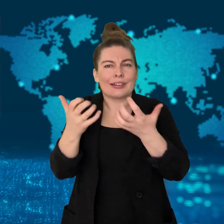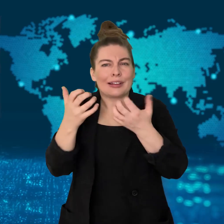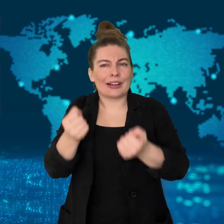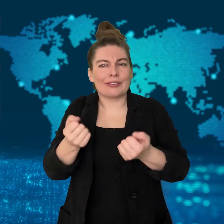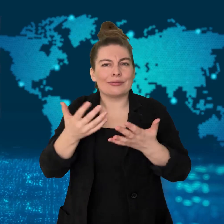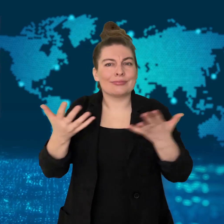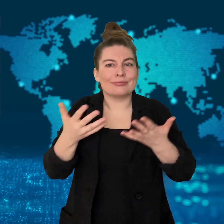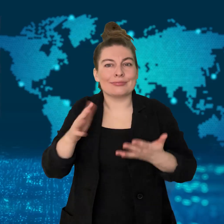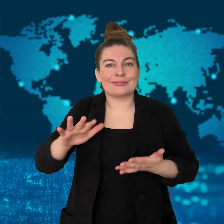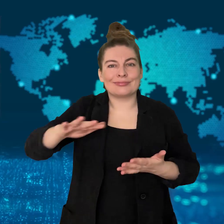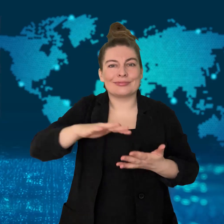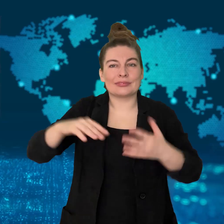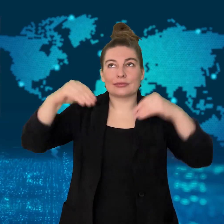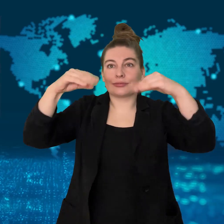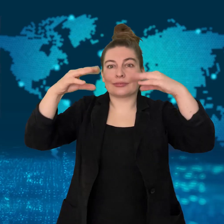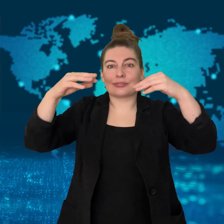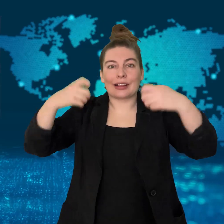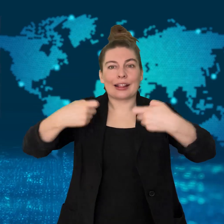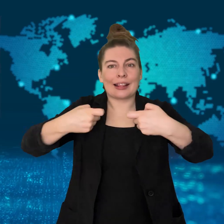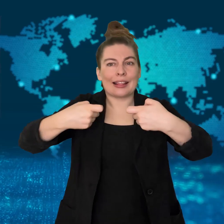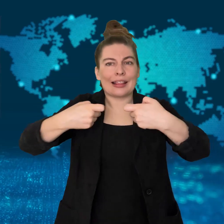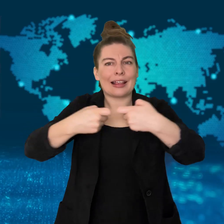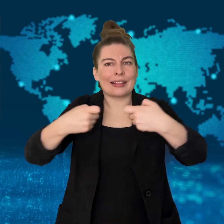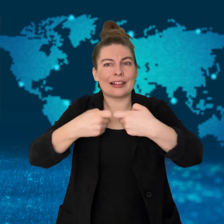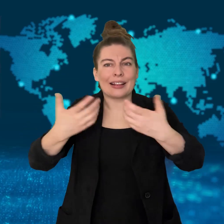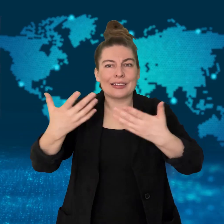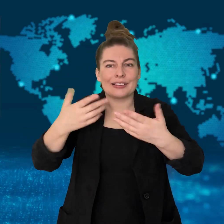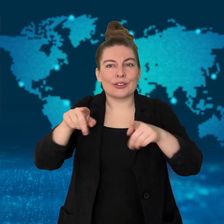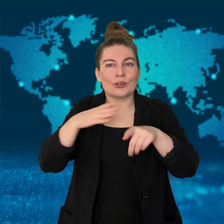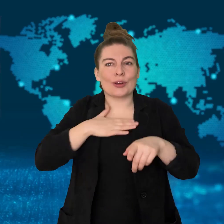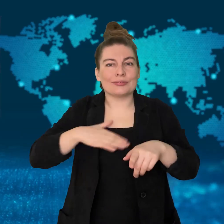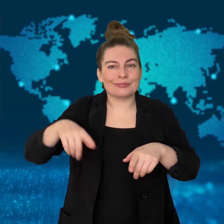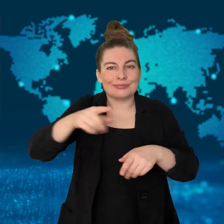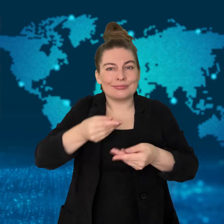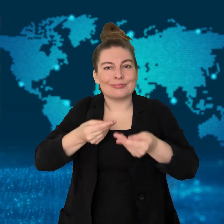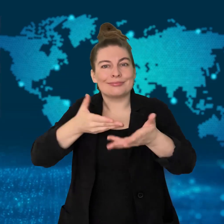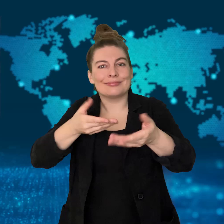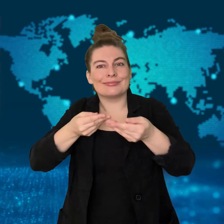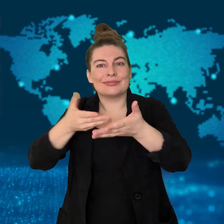and airports were shut.